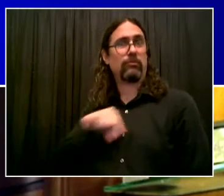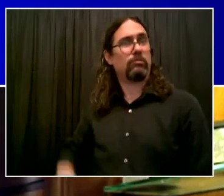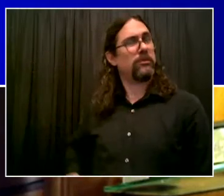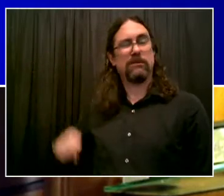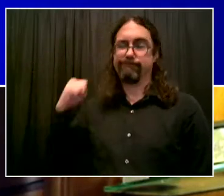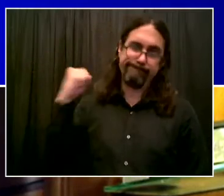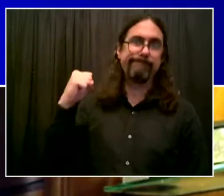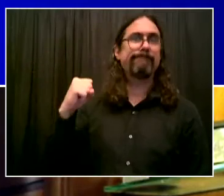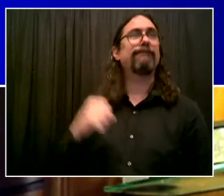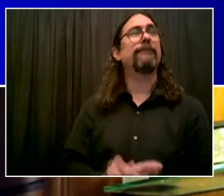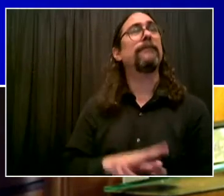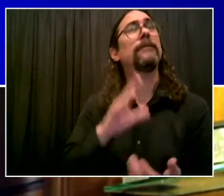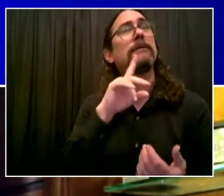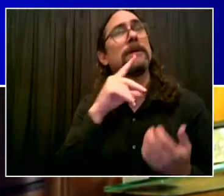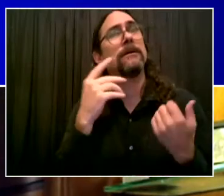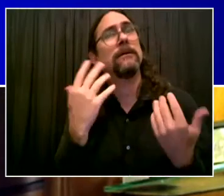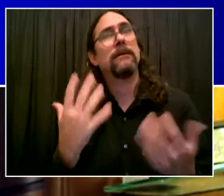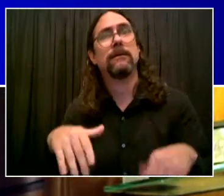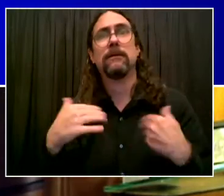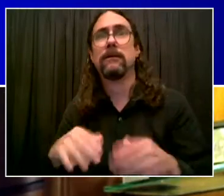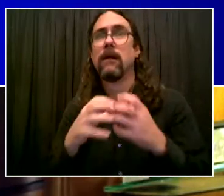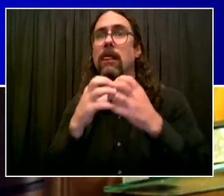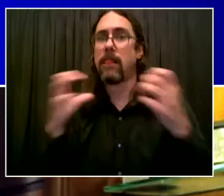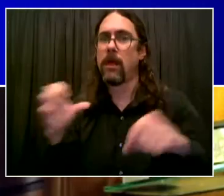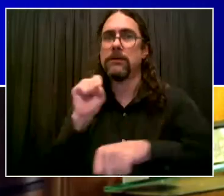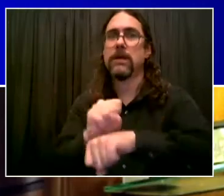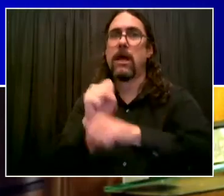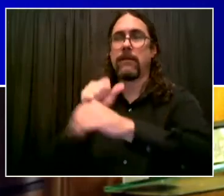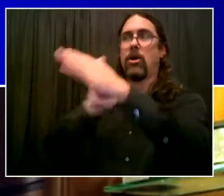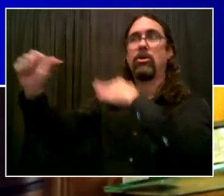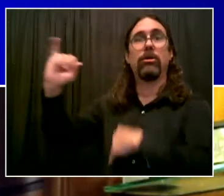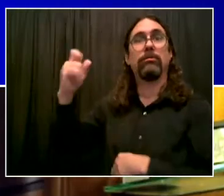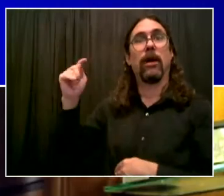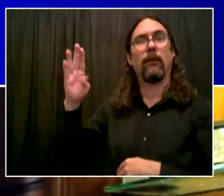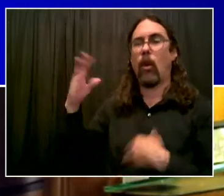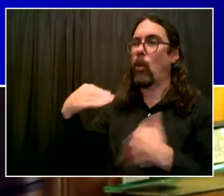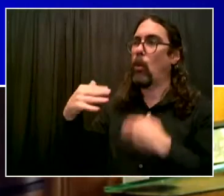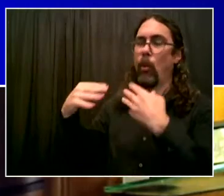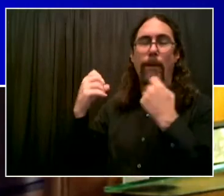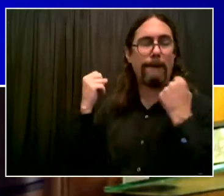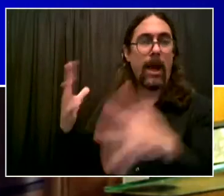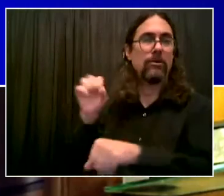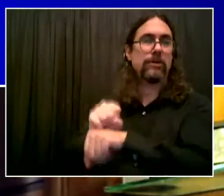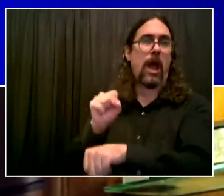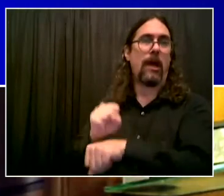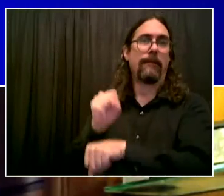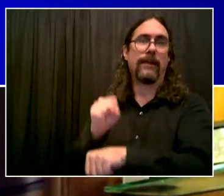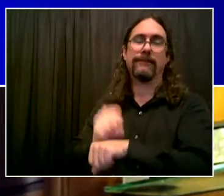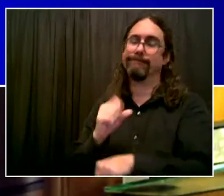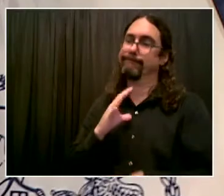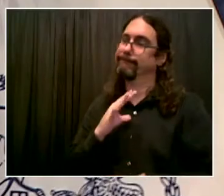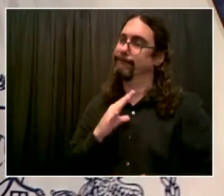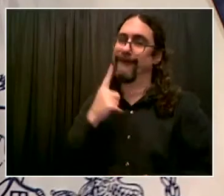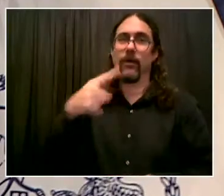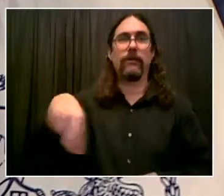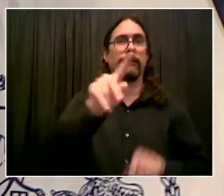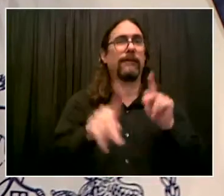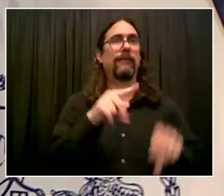VICTORIES FOR QUEENS. THAT IS TWO FEATHERS IN YOUR CAP. THAT IS A LOT OF JOBS YOU ARE KEEPING